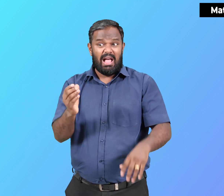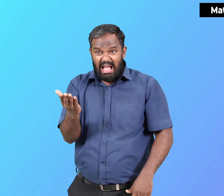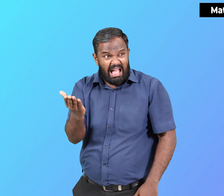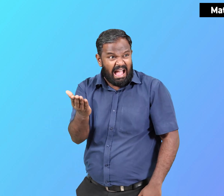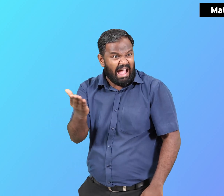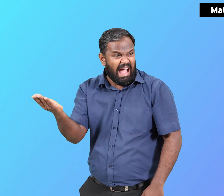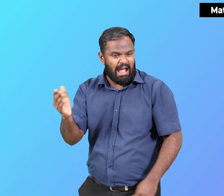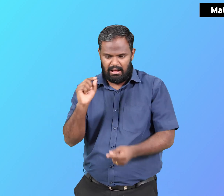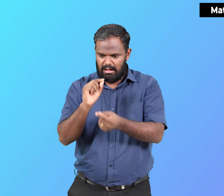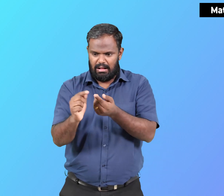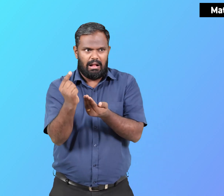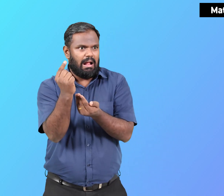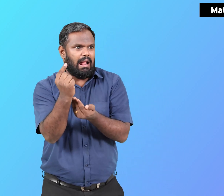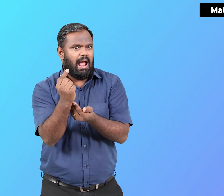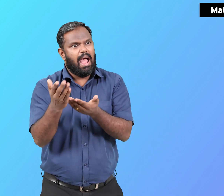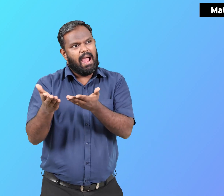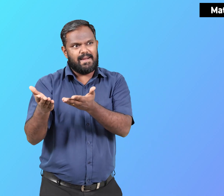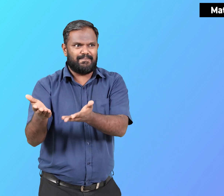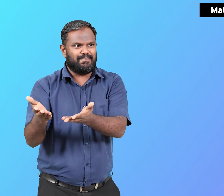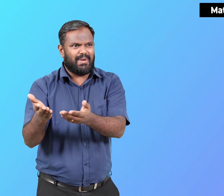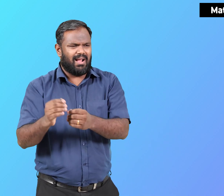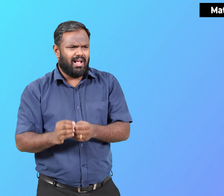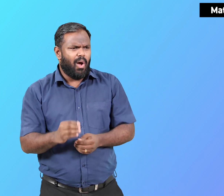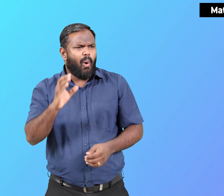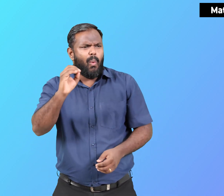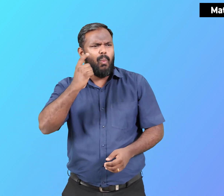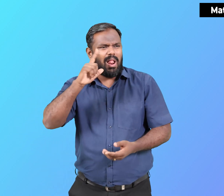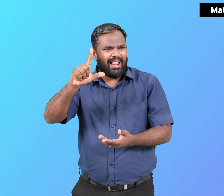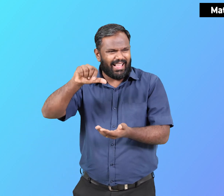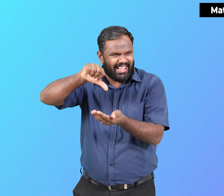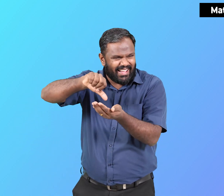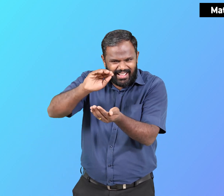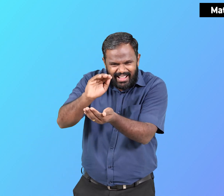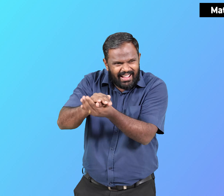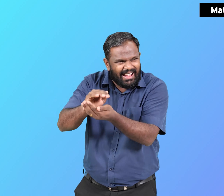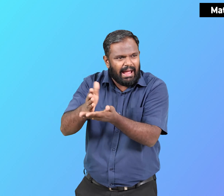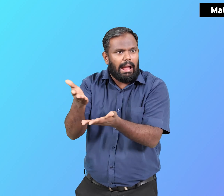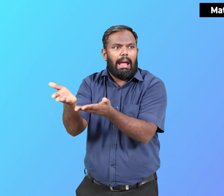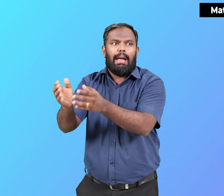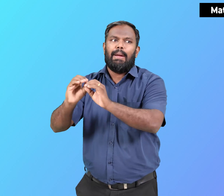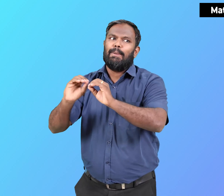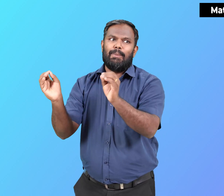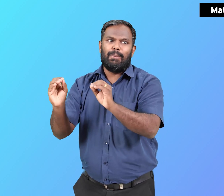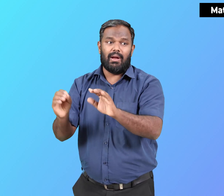The foolish girls took their lamps with them, but they did not take extra oil for the lamps.